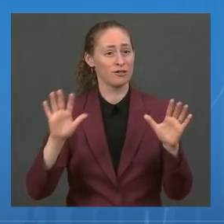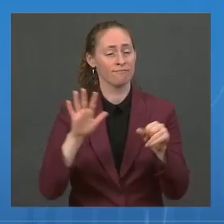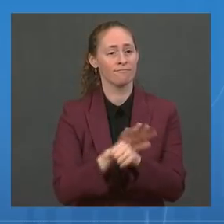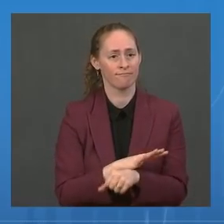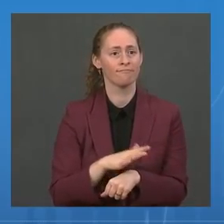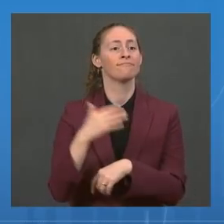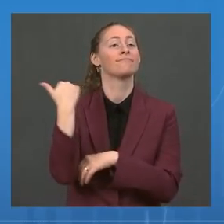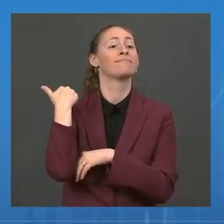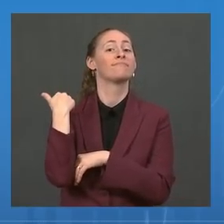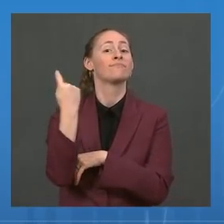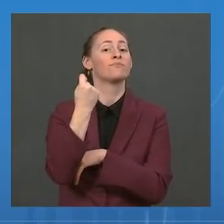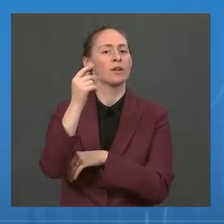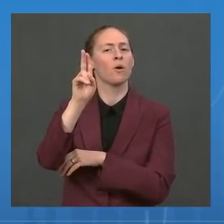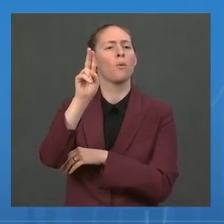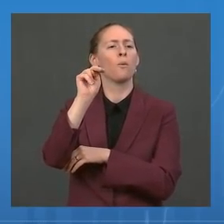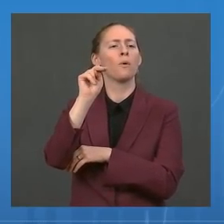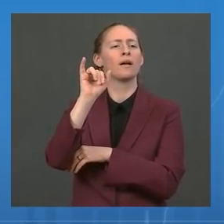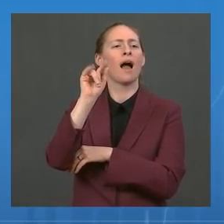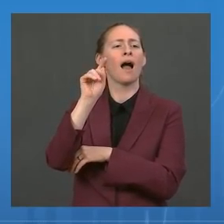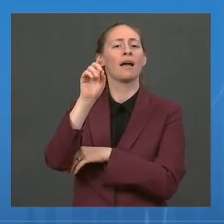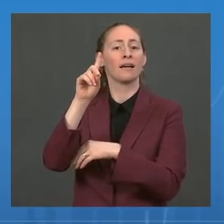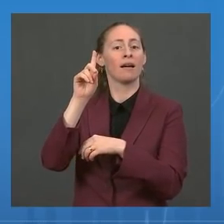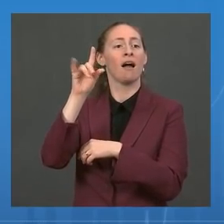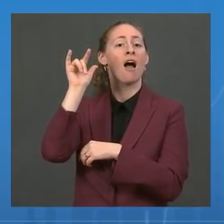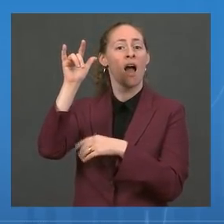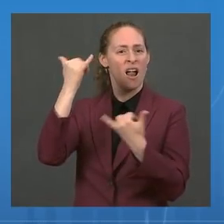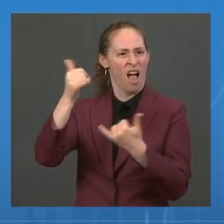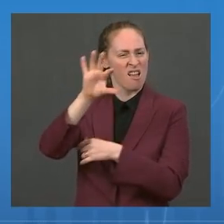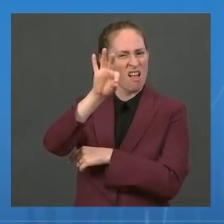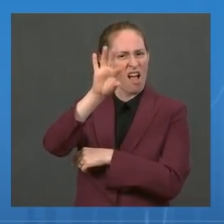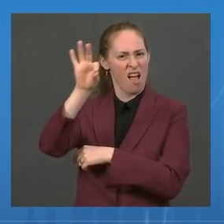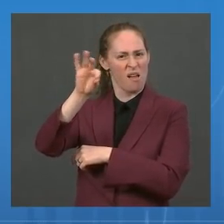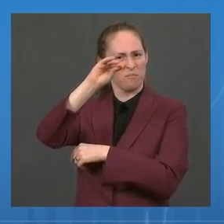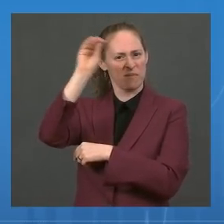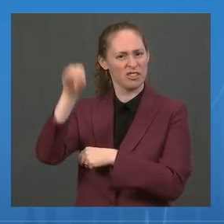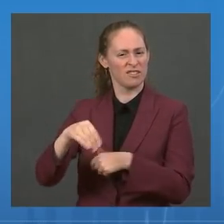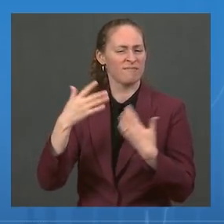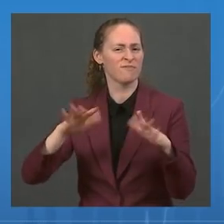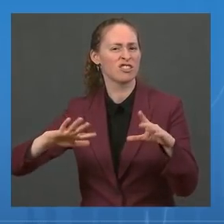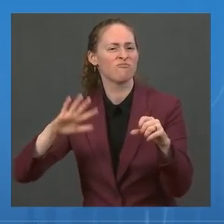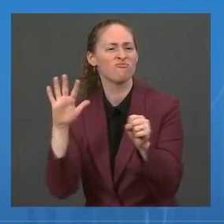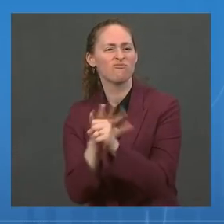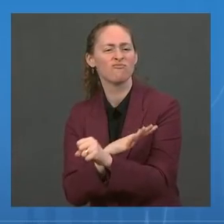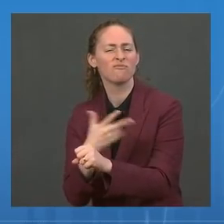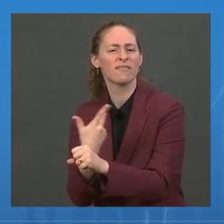that 99 percent of its 60,000 employees were vaccinated and in compliance by its deadline.